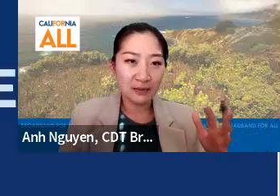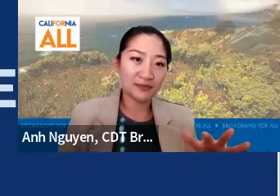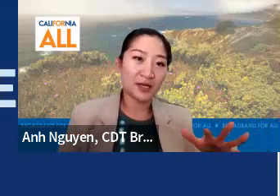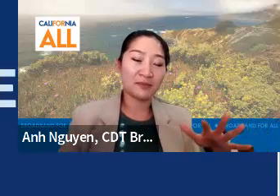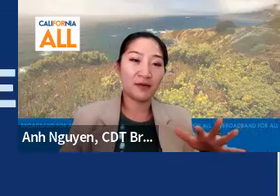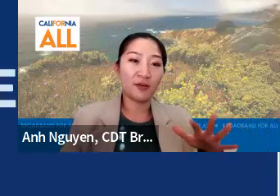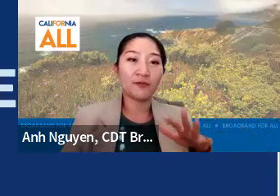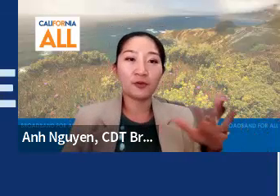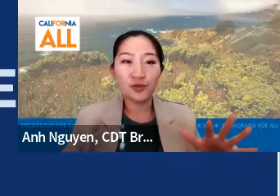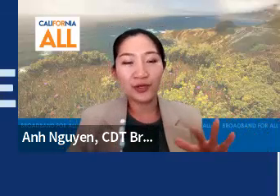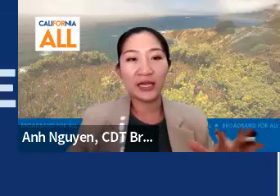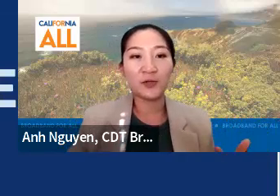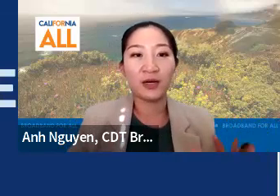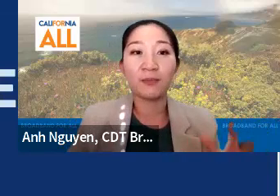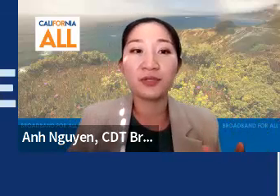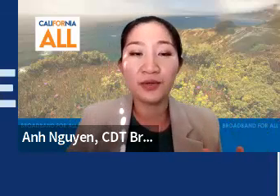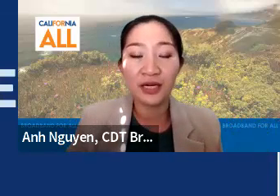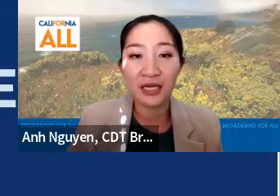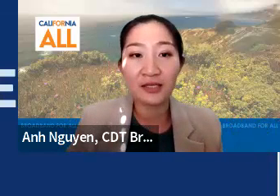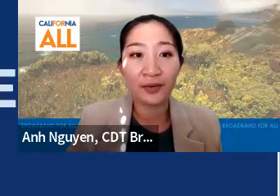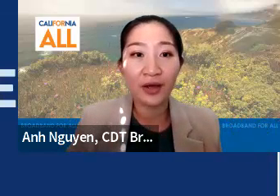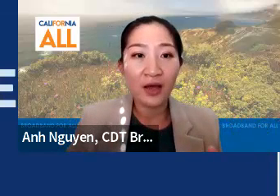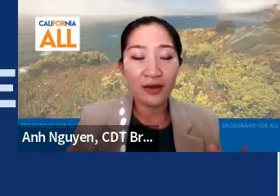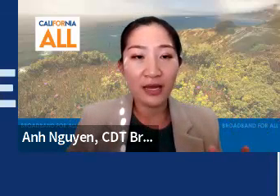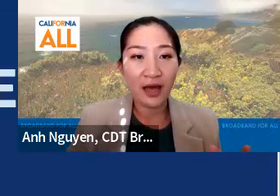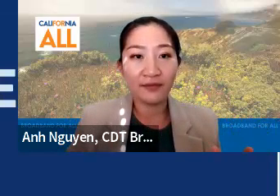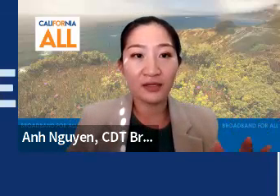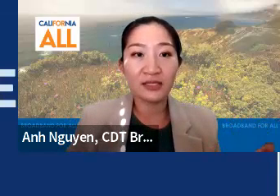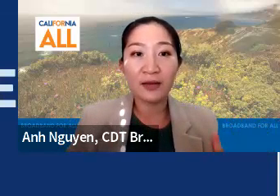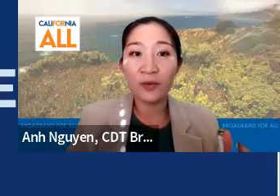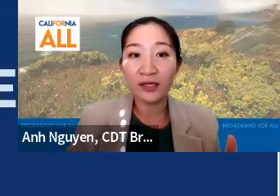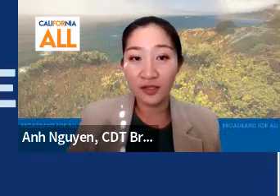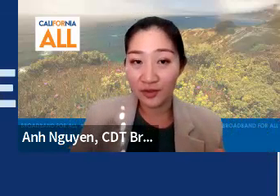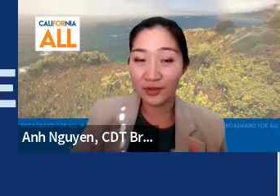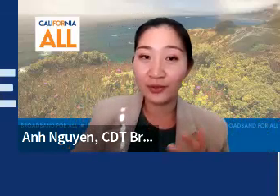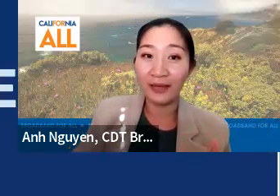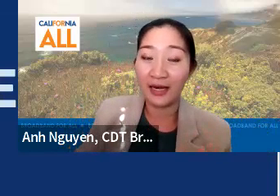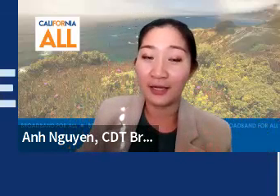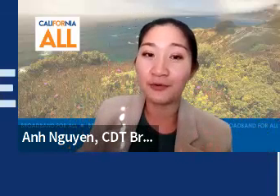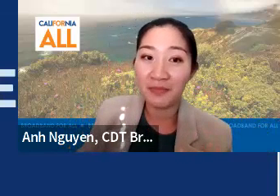of times of our virtual engagement opportunities. So we have the statewide digital planning